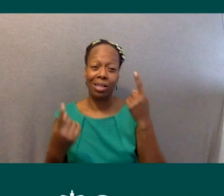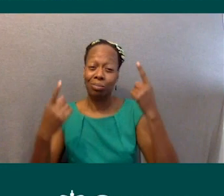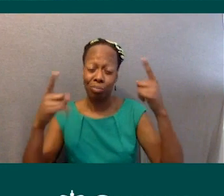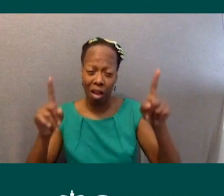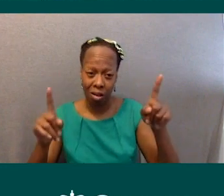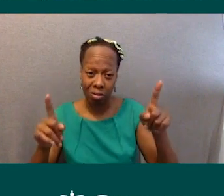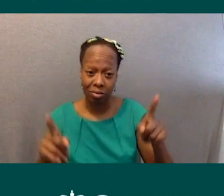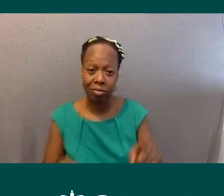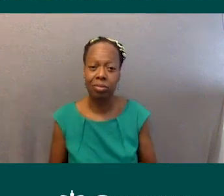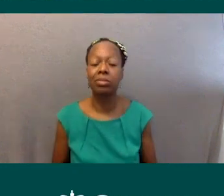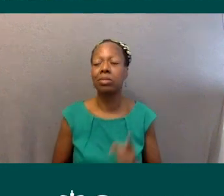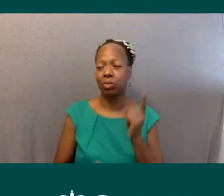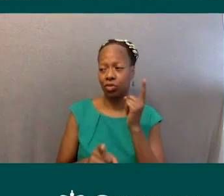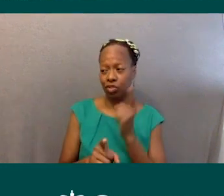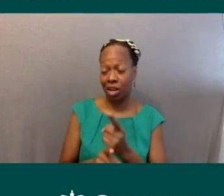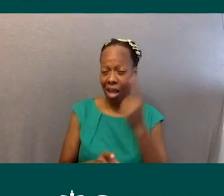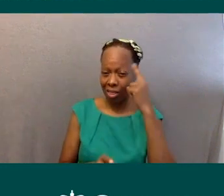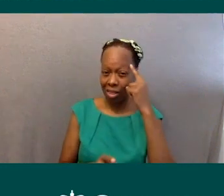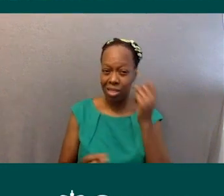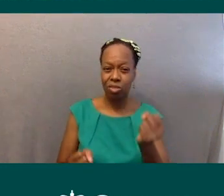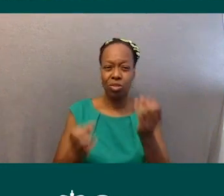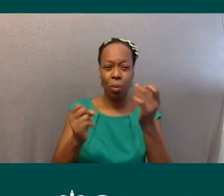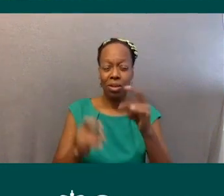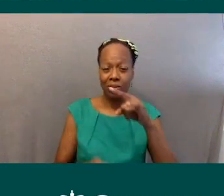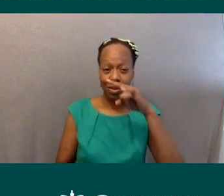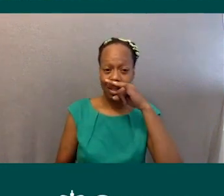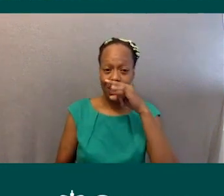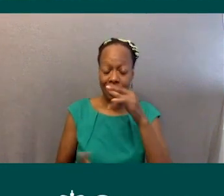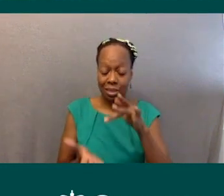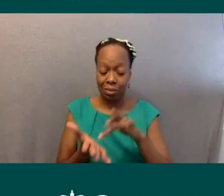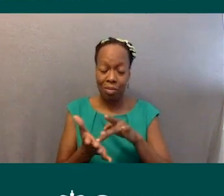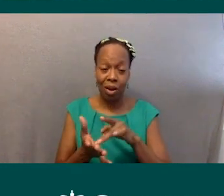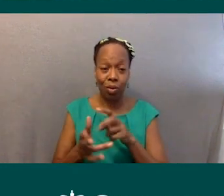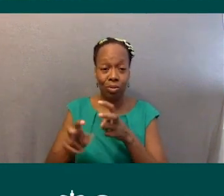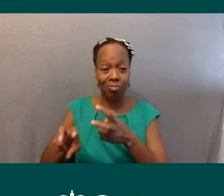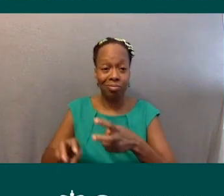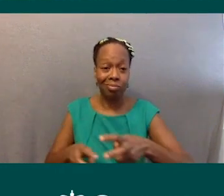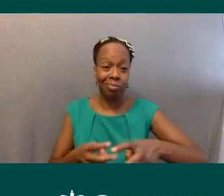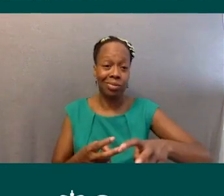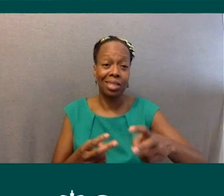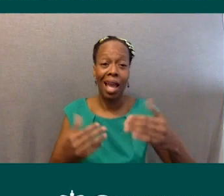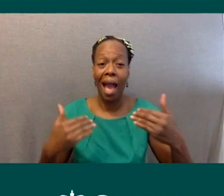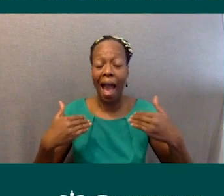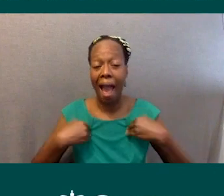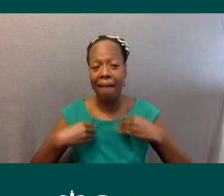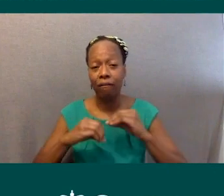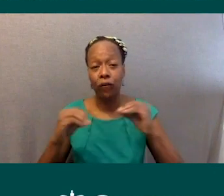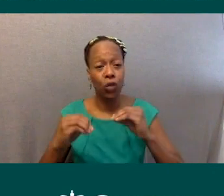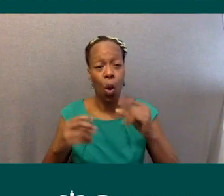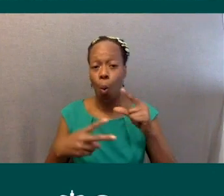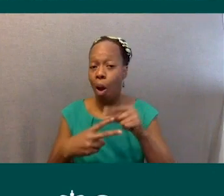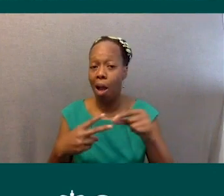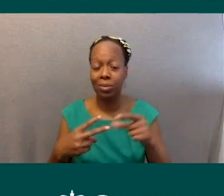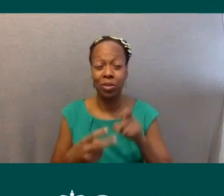so much of a child's medical journey, they're not given choice at all. They need to have a surgery,